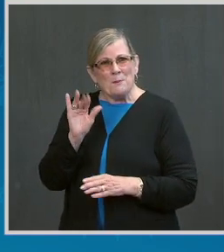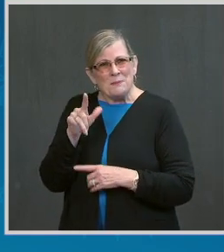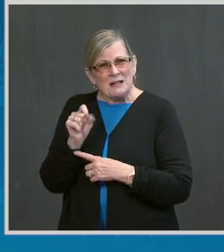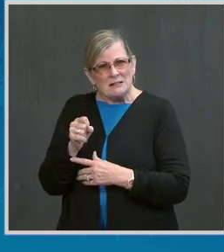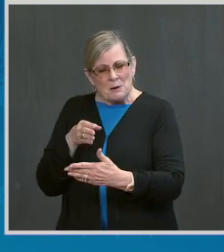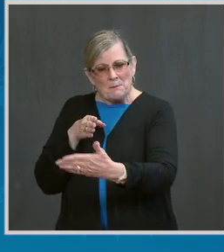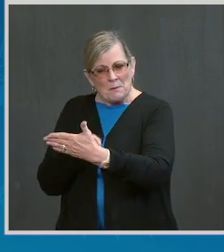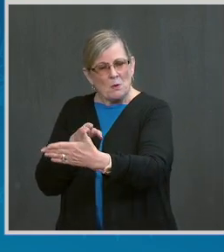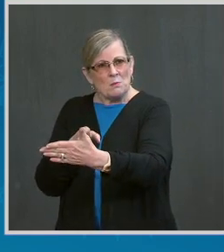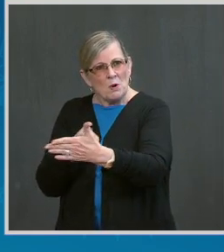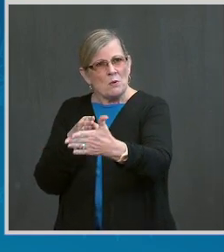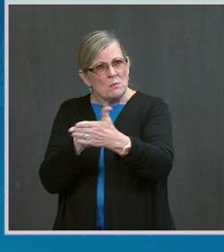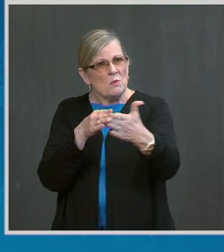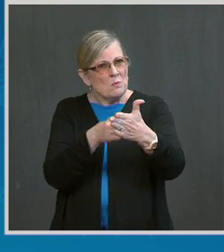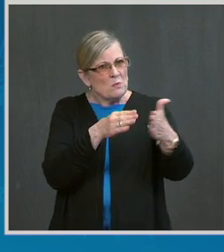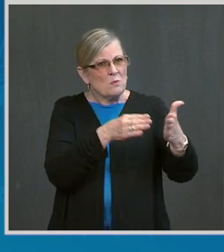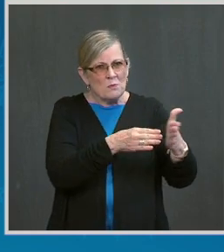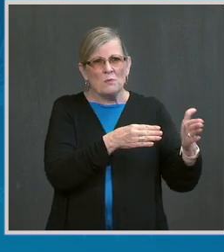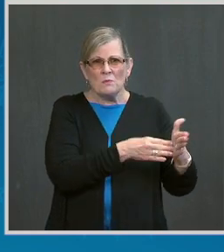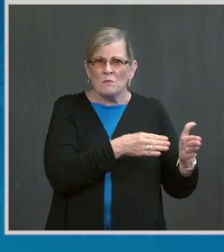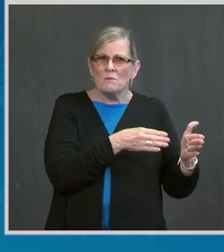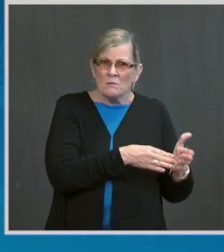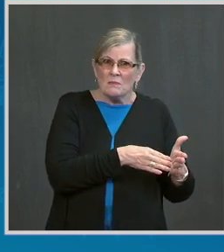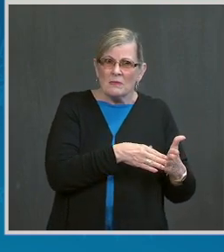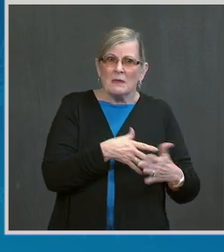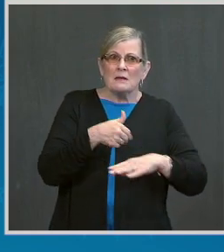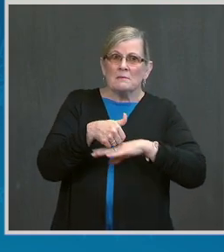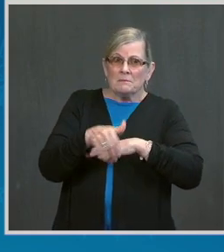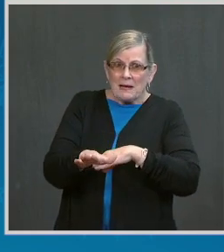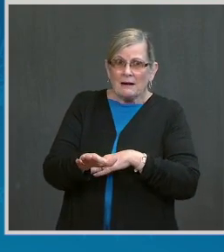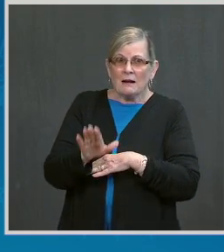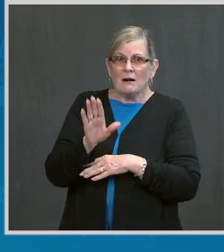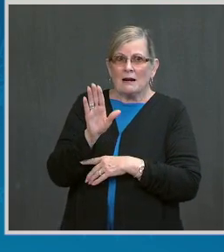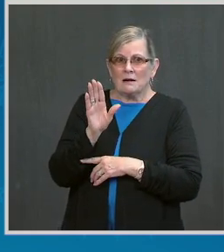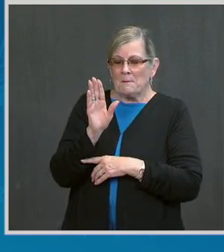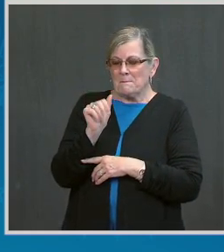And let's be clear about this specifically, target vote by mail,